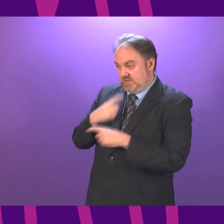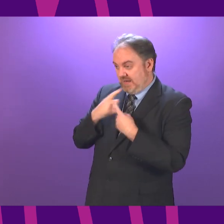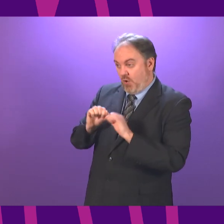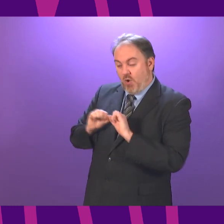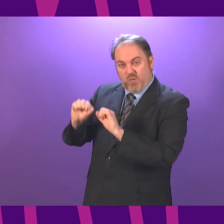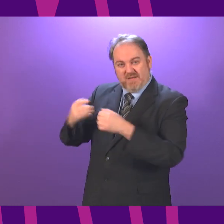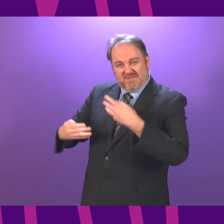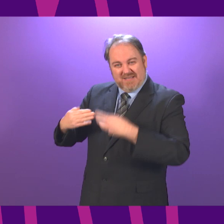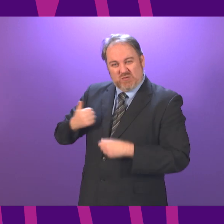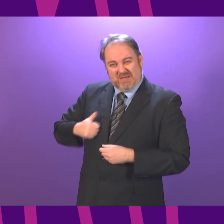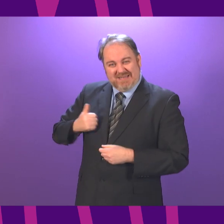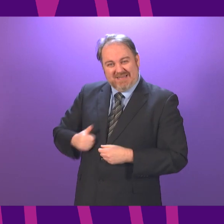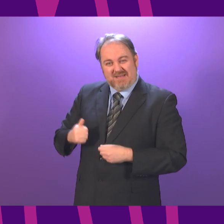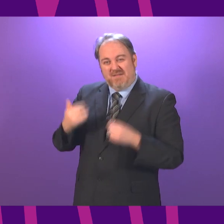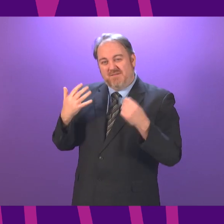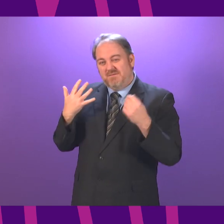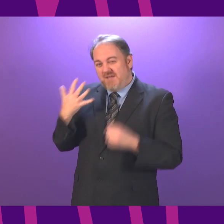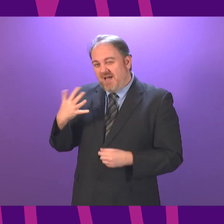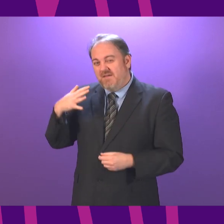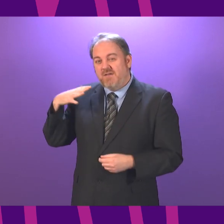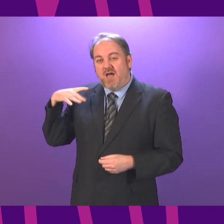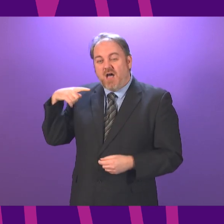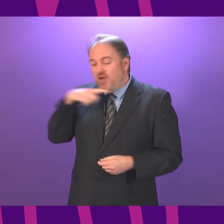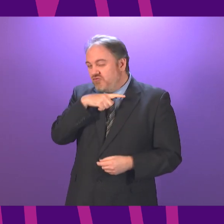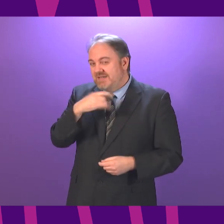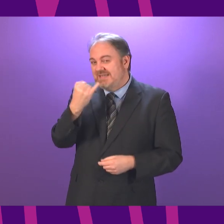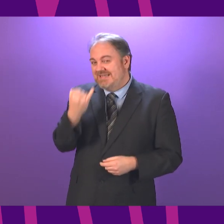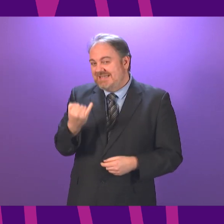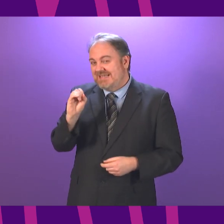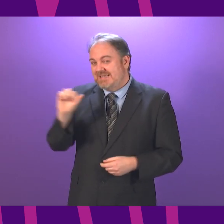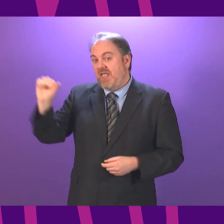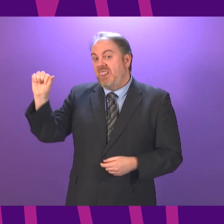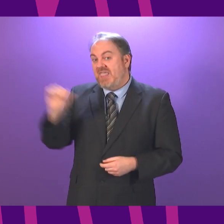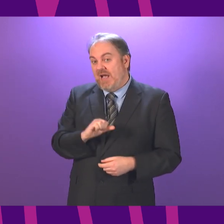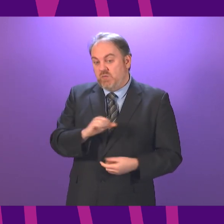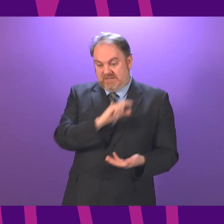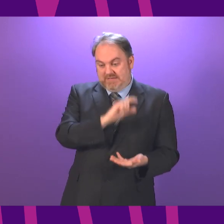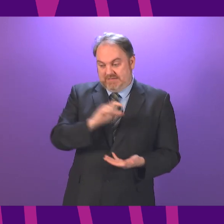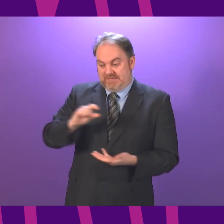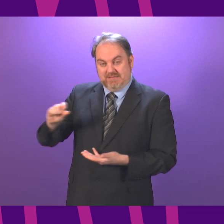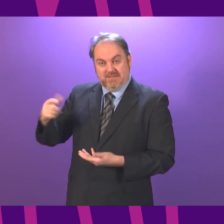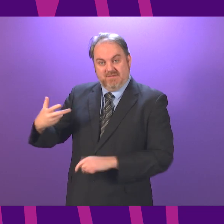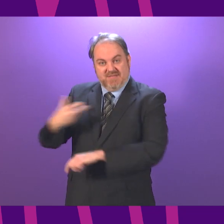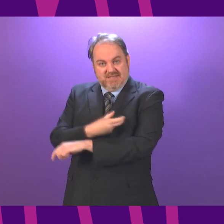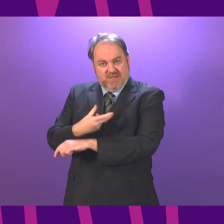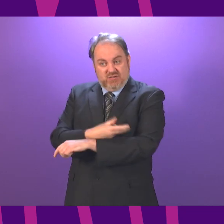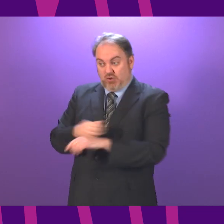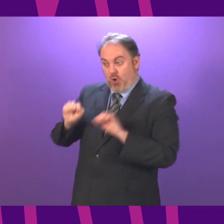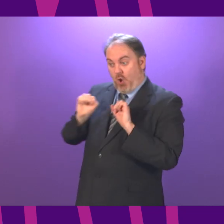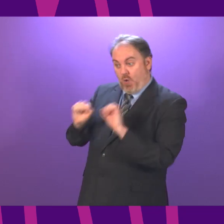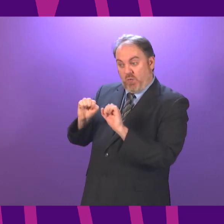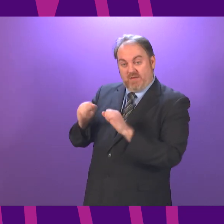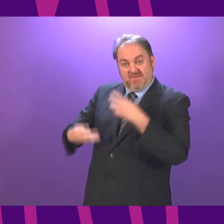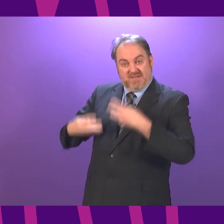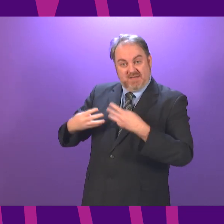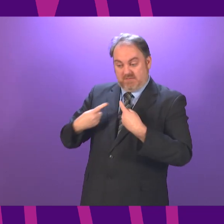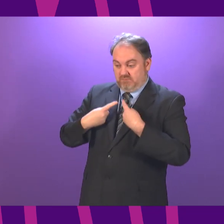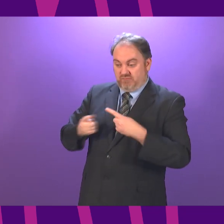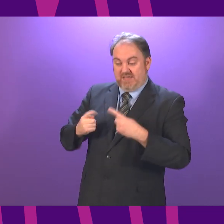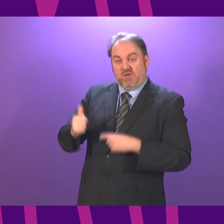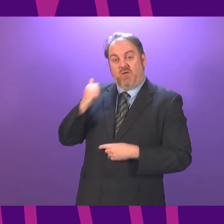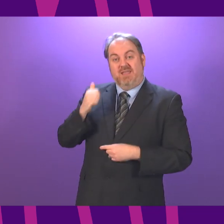needs 560,000 vaccine doses. Again by its own figures, which were released on 11 January,